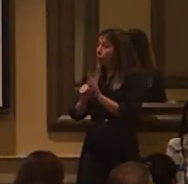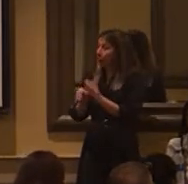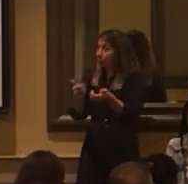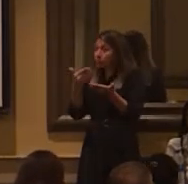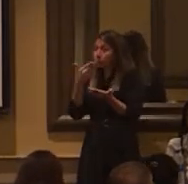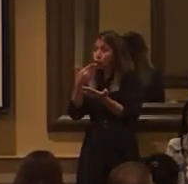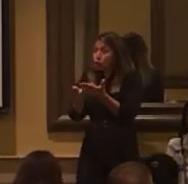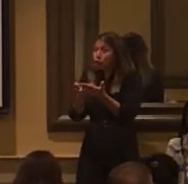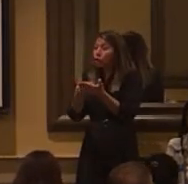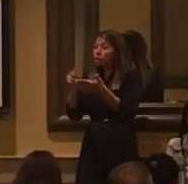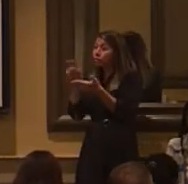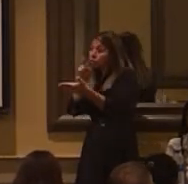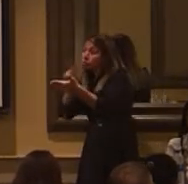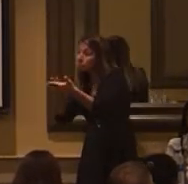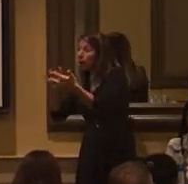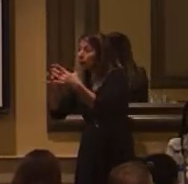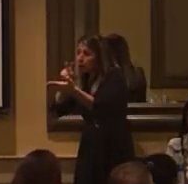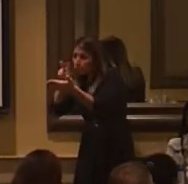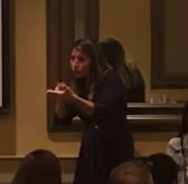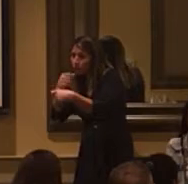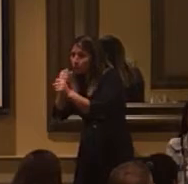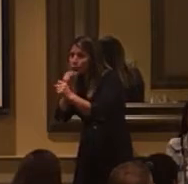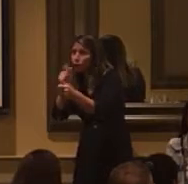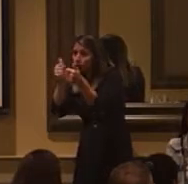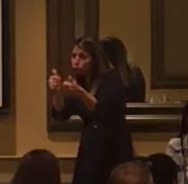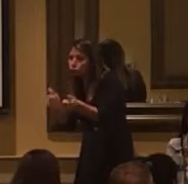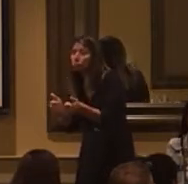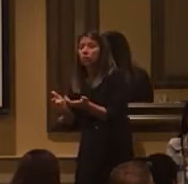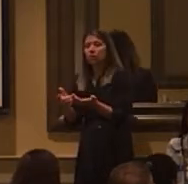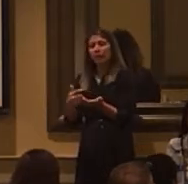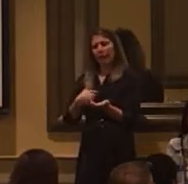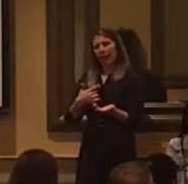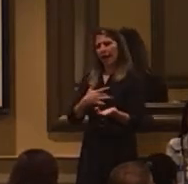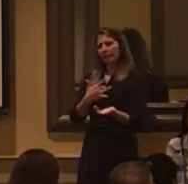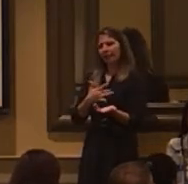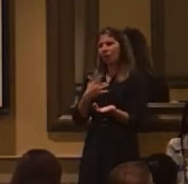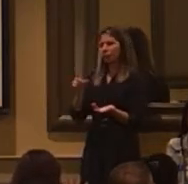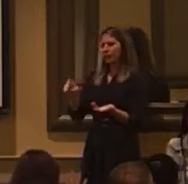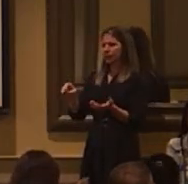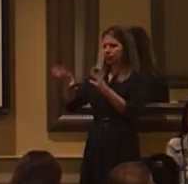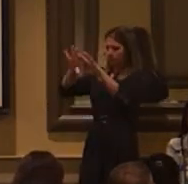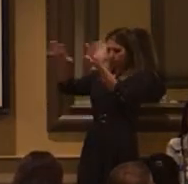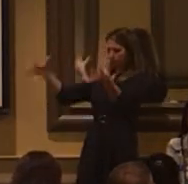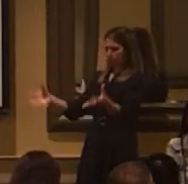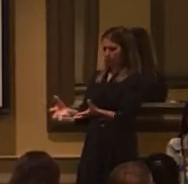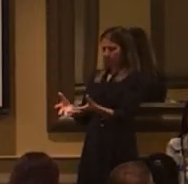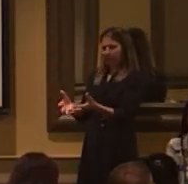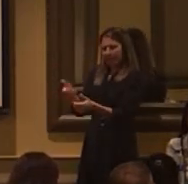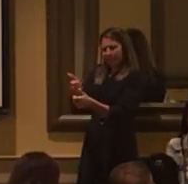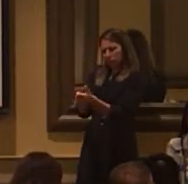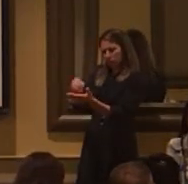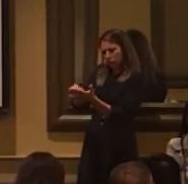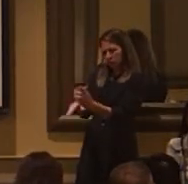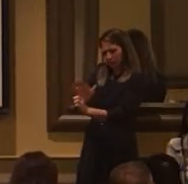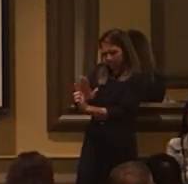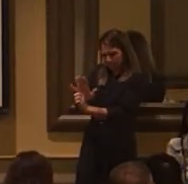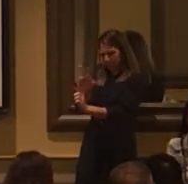And I felt that we really needed to look more holistically at the student and they were working on infancy